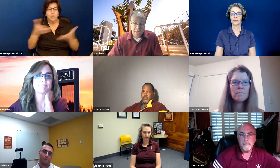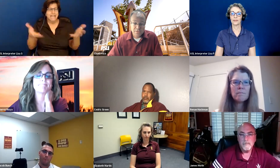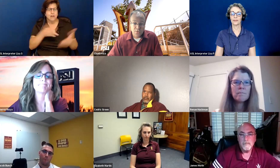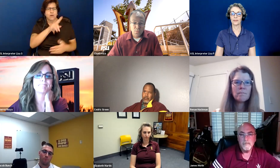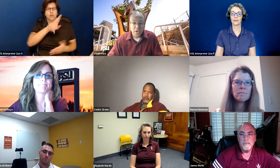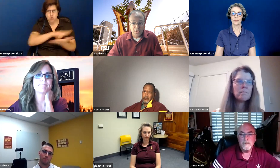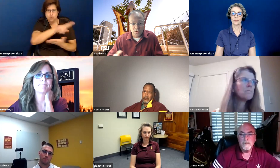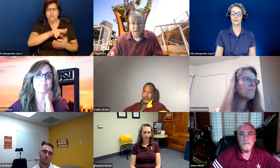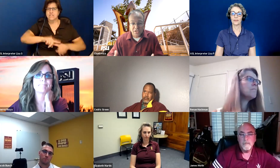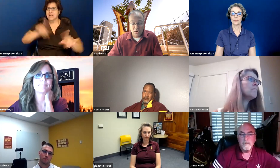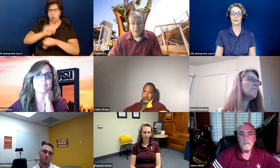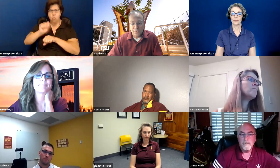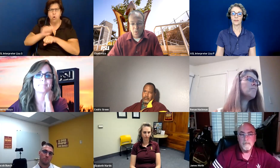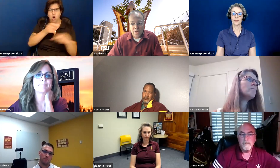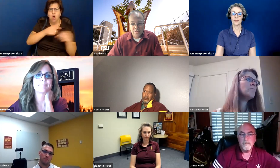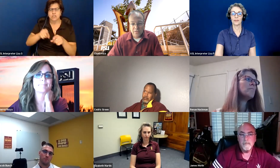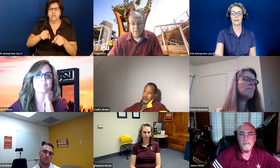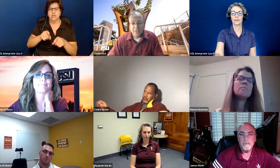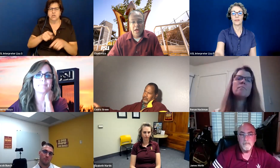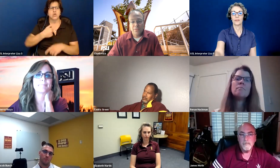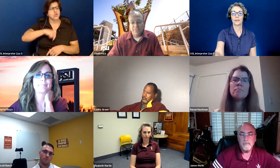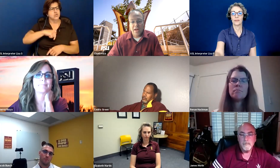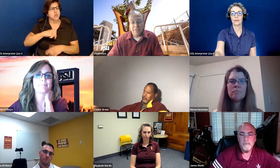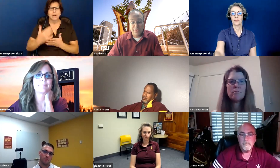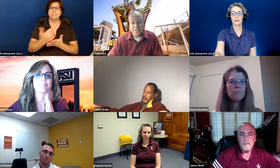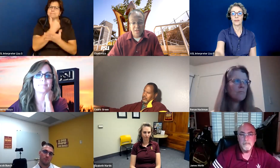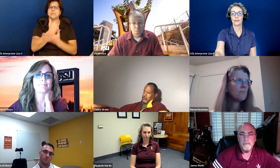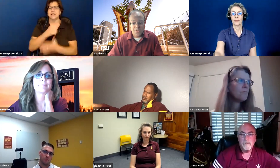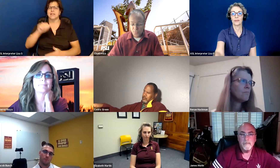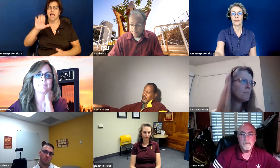And so we use that charter as a way to help define the things that we do.